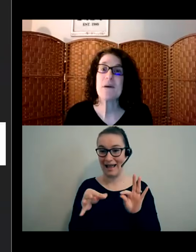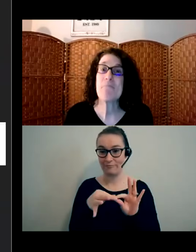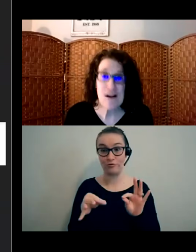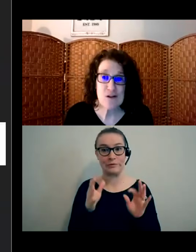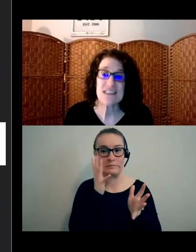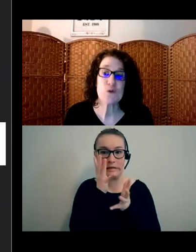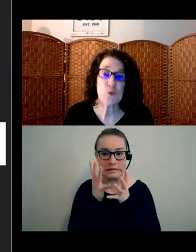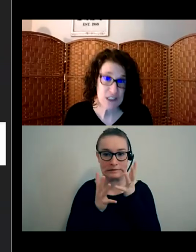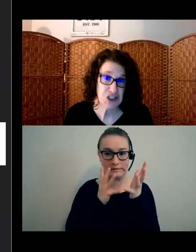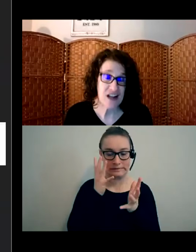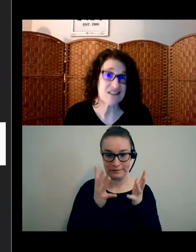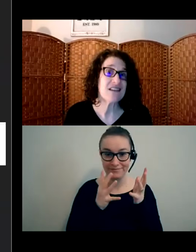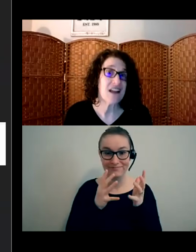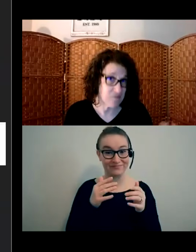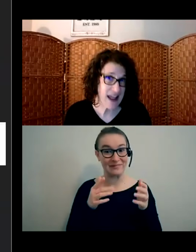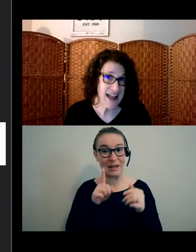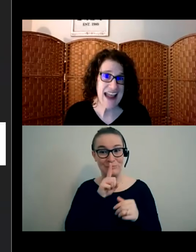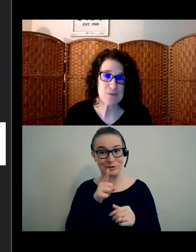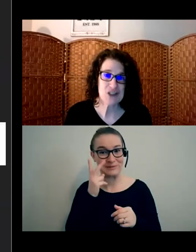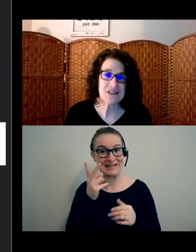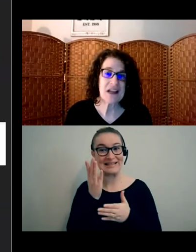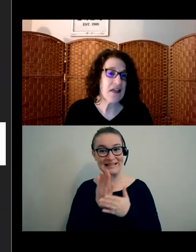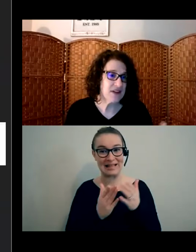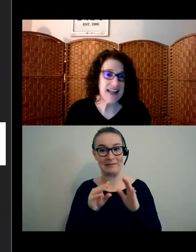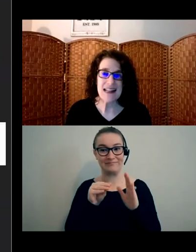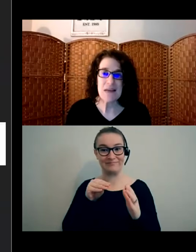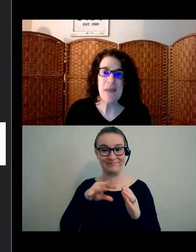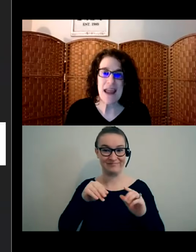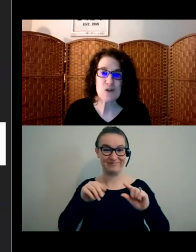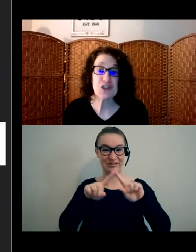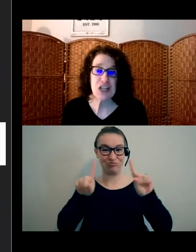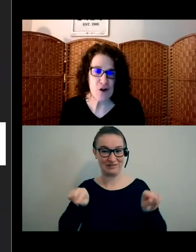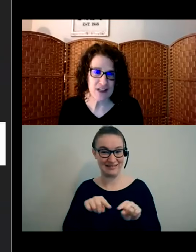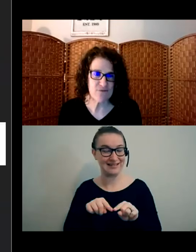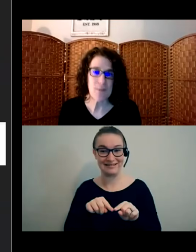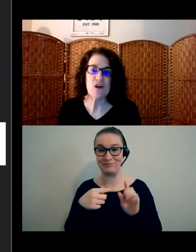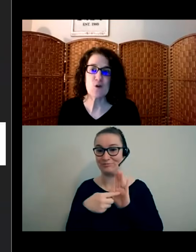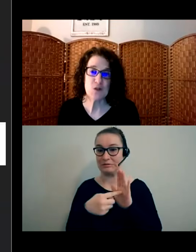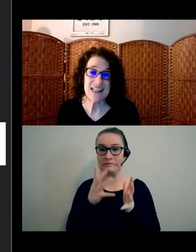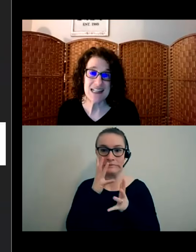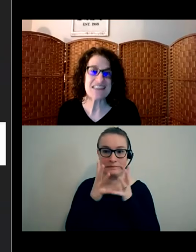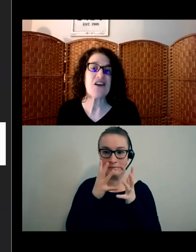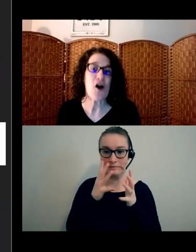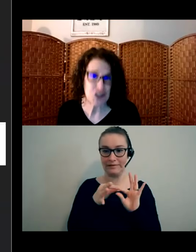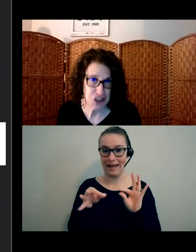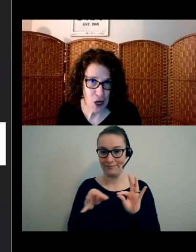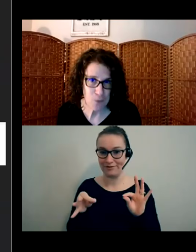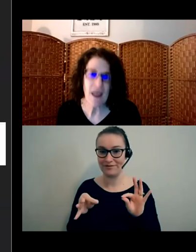some embarrassing screenshots of bad captions. The Daily Mail shared this from a New Zealand talk show